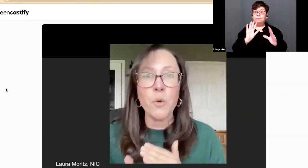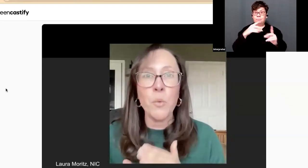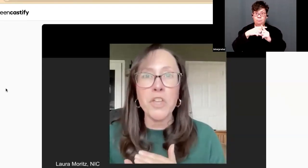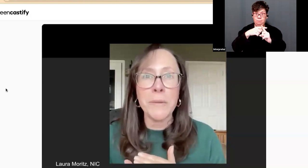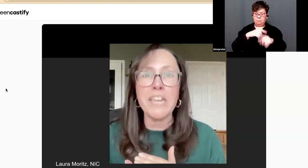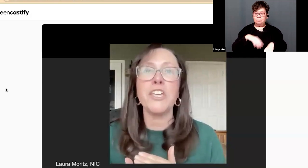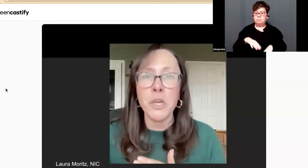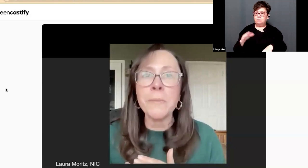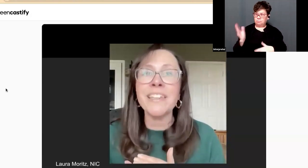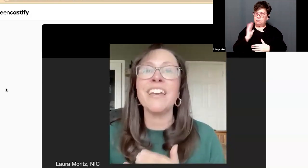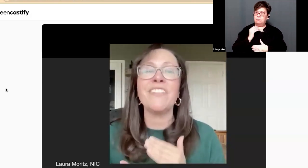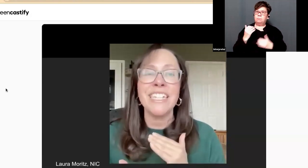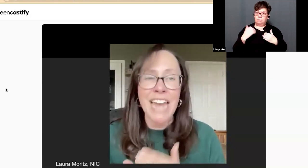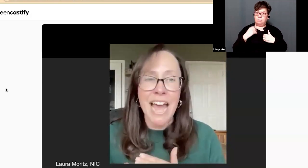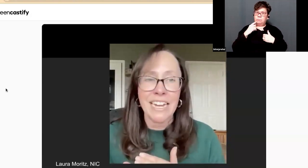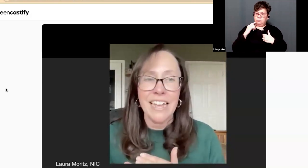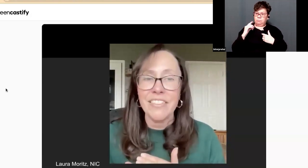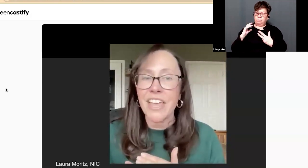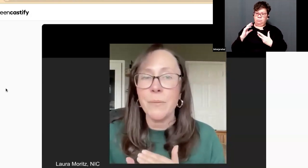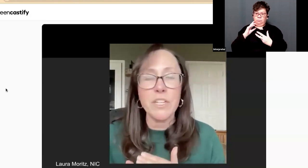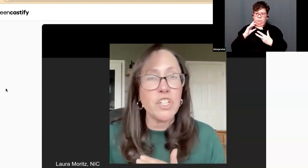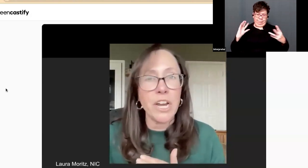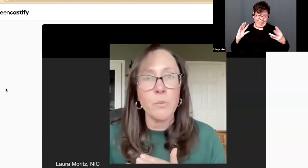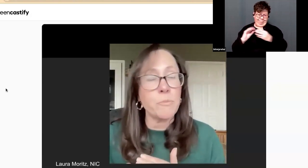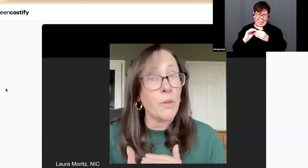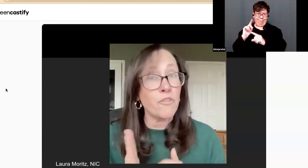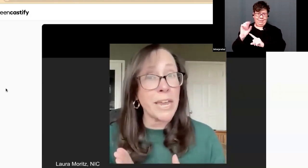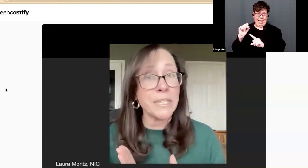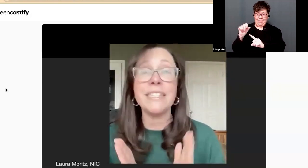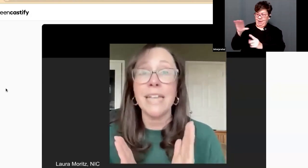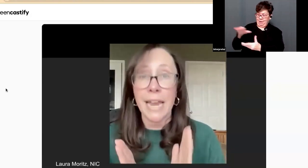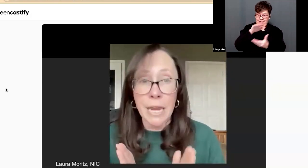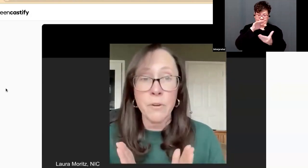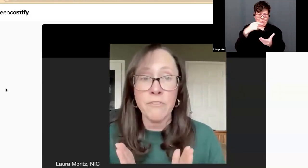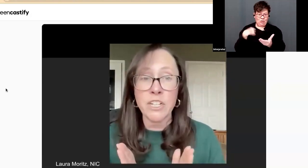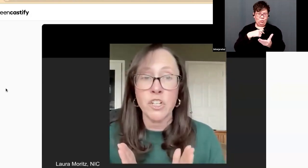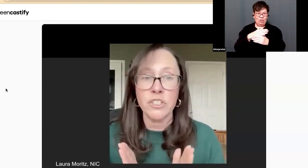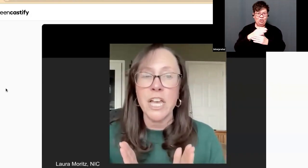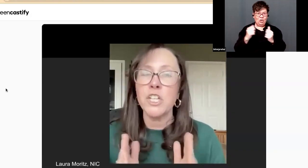there will be cumulative data that can be shared with both families and professionals